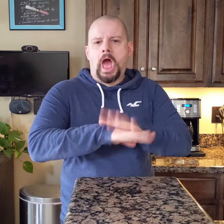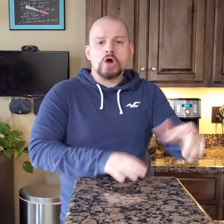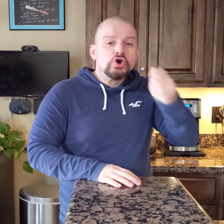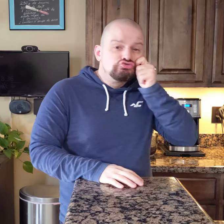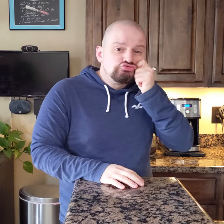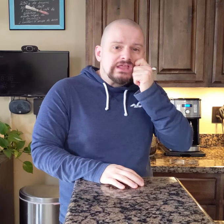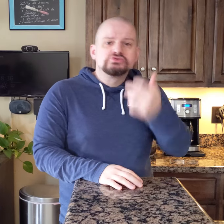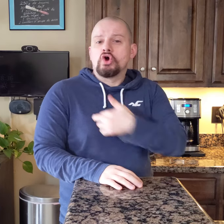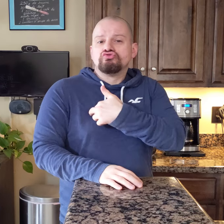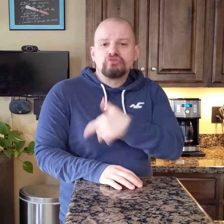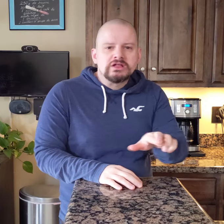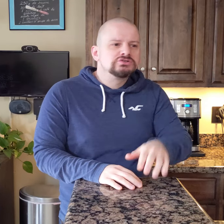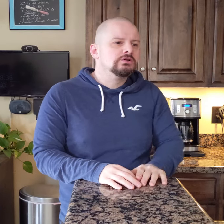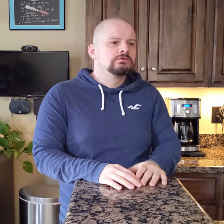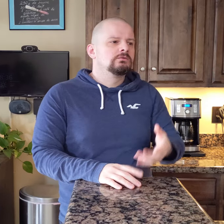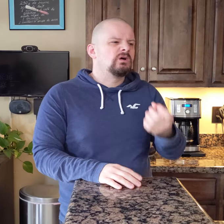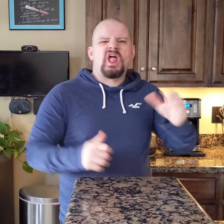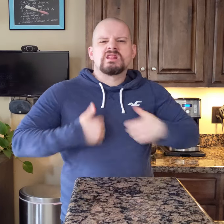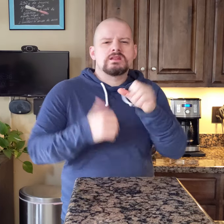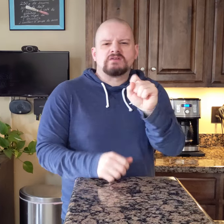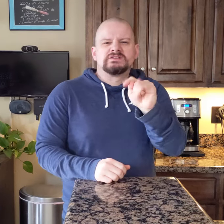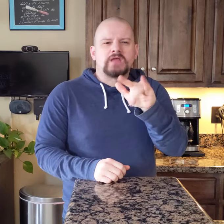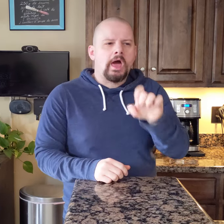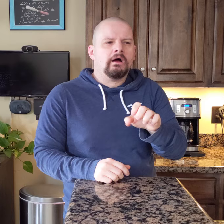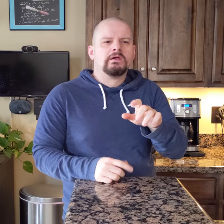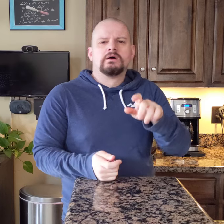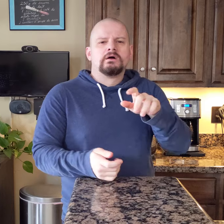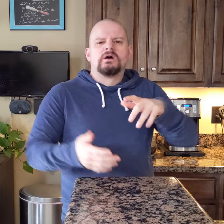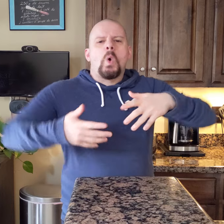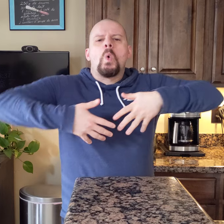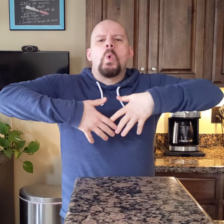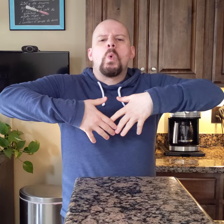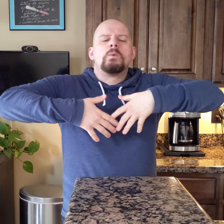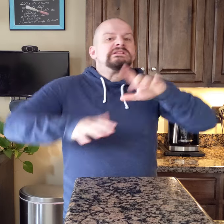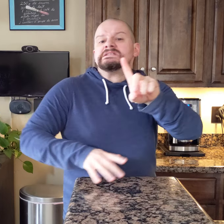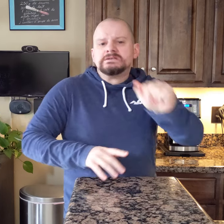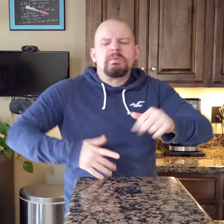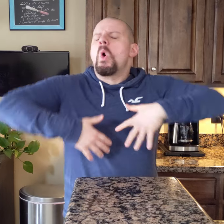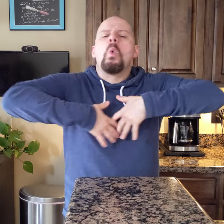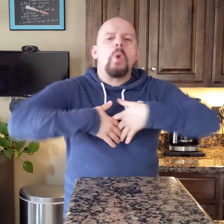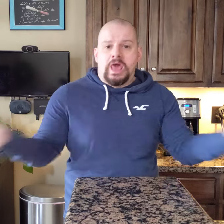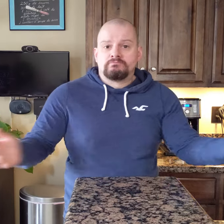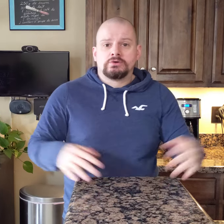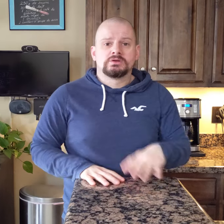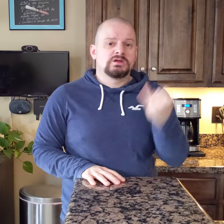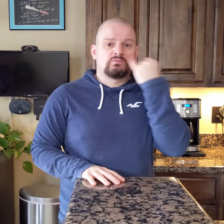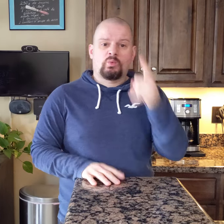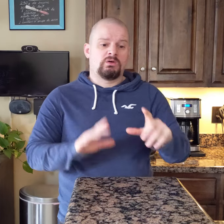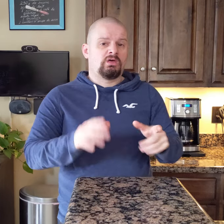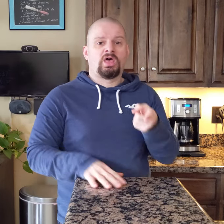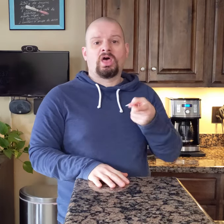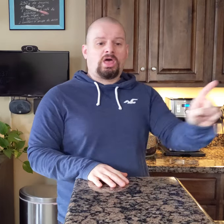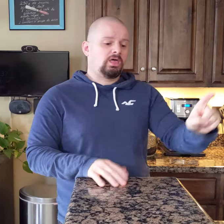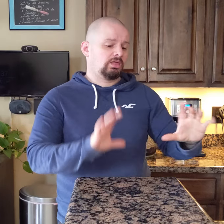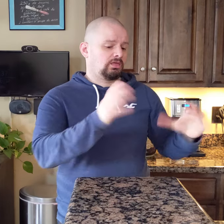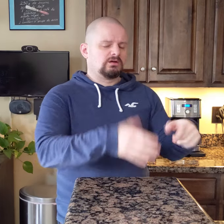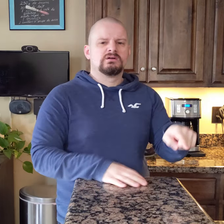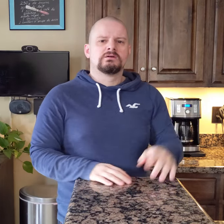a certain race, religion, lifestyle, disability, or whatever. If you insult them